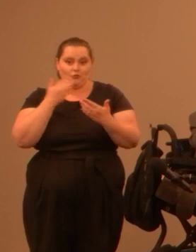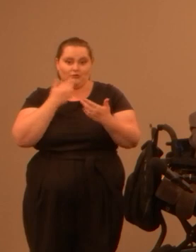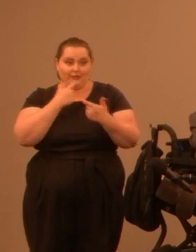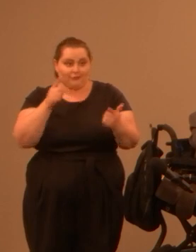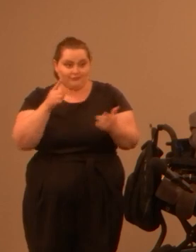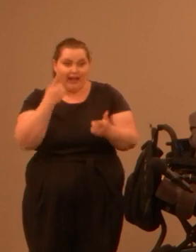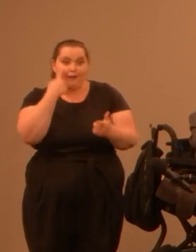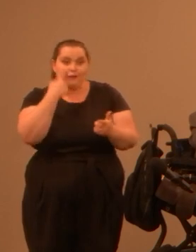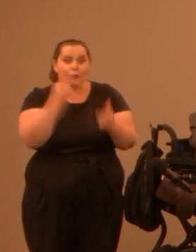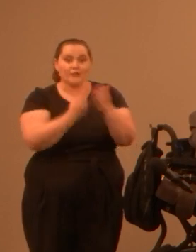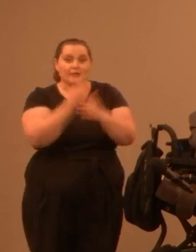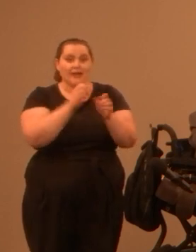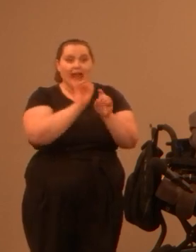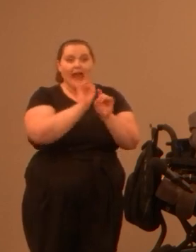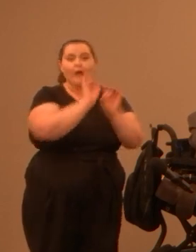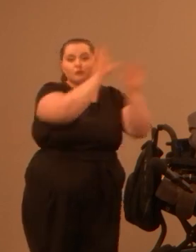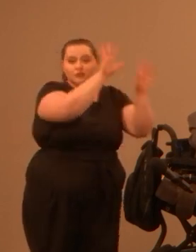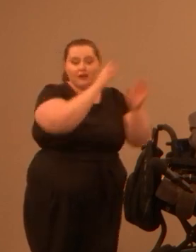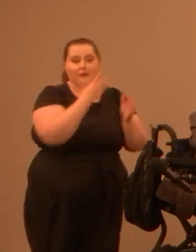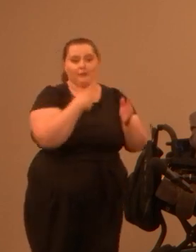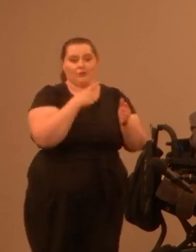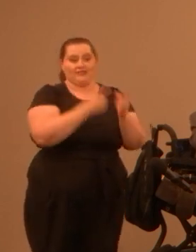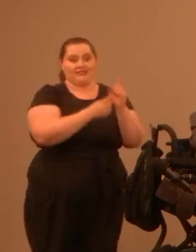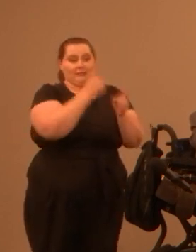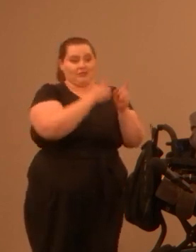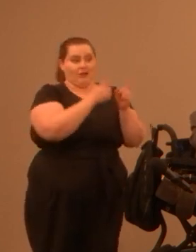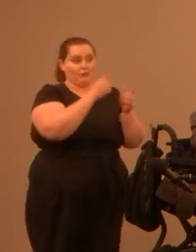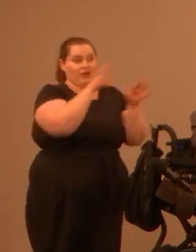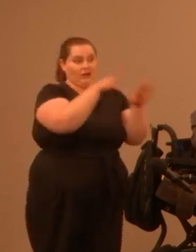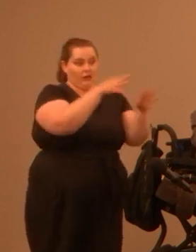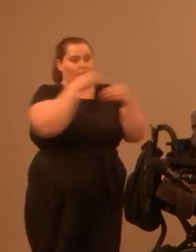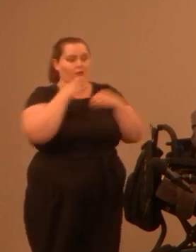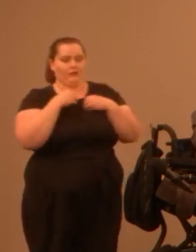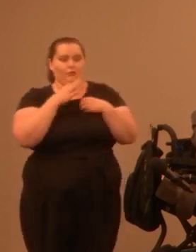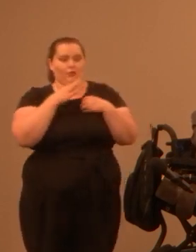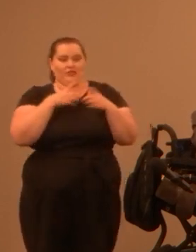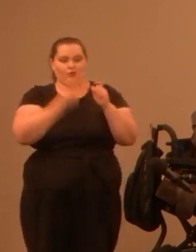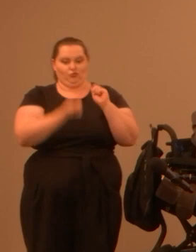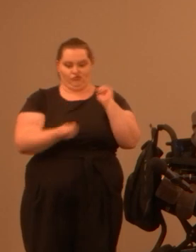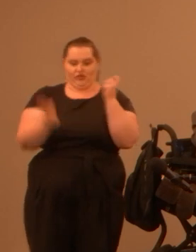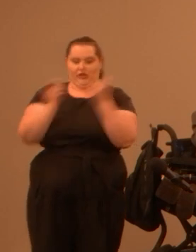because it's sometimes, we could adopt it rather than try and reinvent. But with